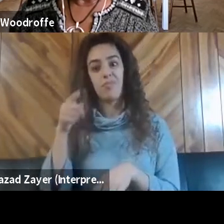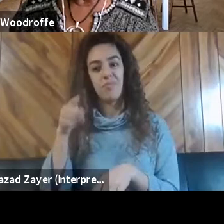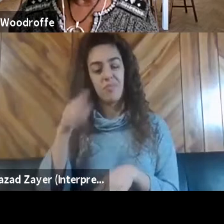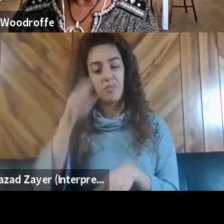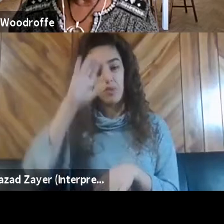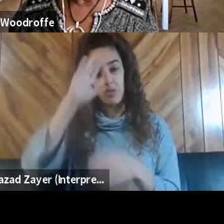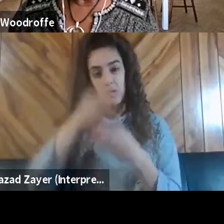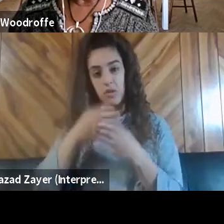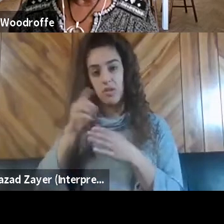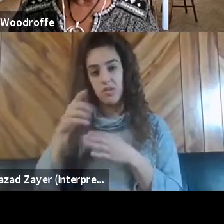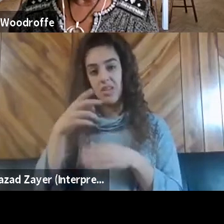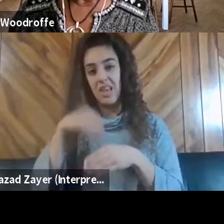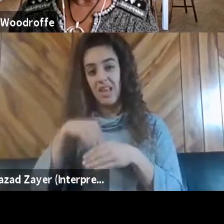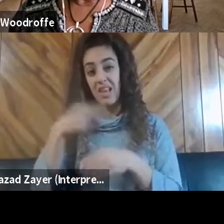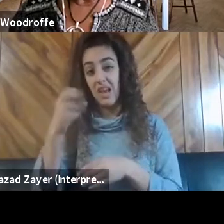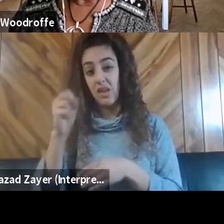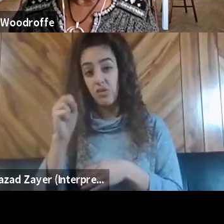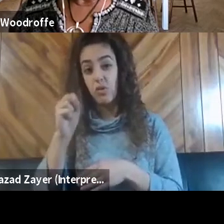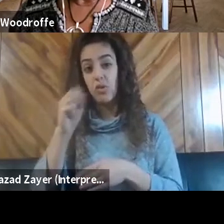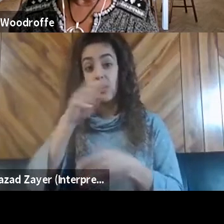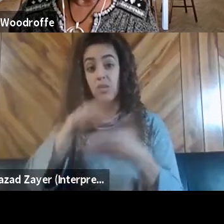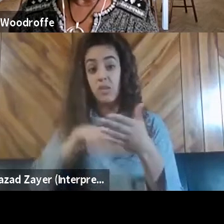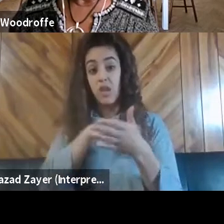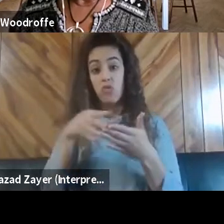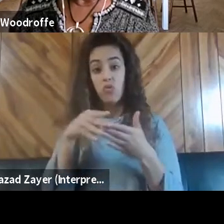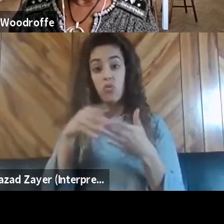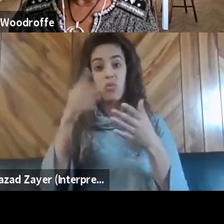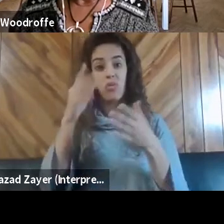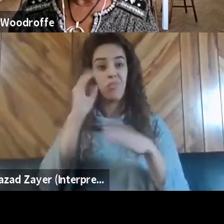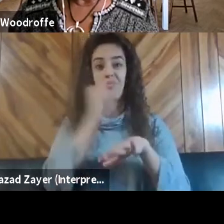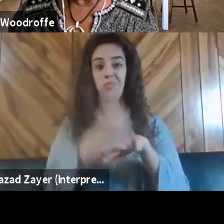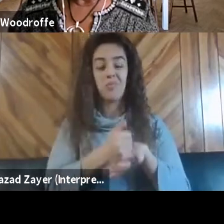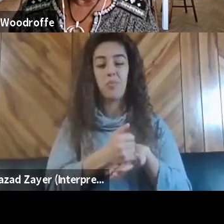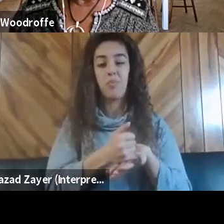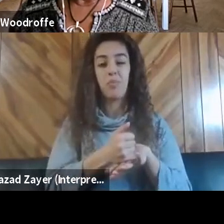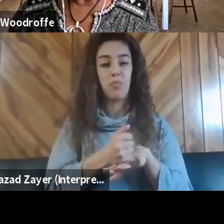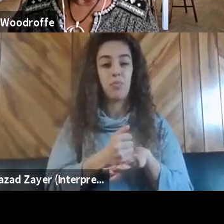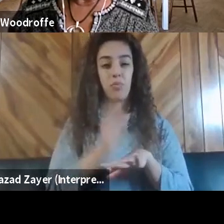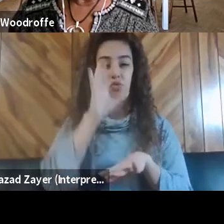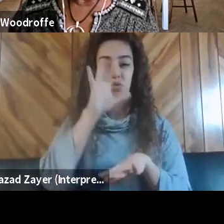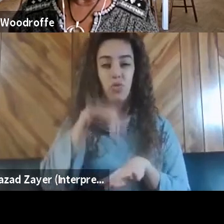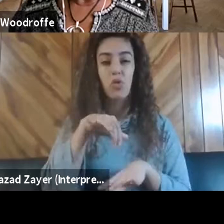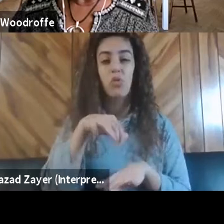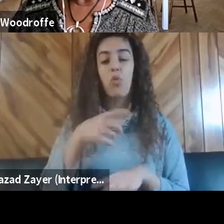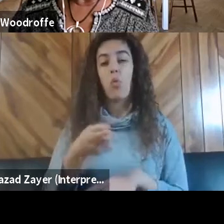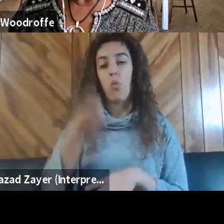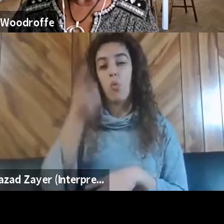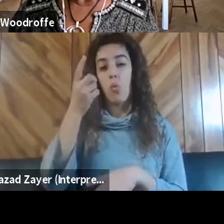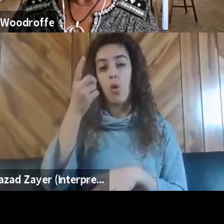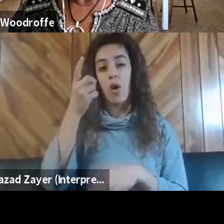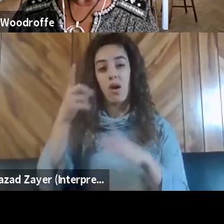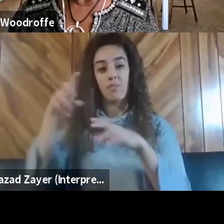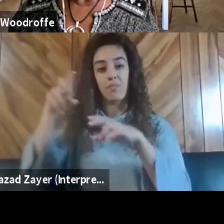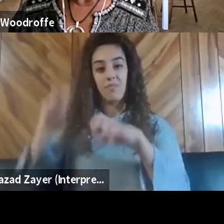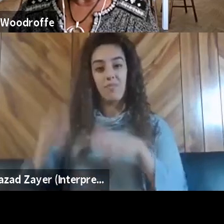of his therapies had to happen during his lunch period. Okay, now you're going, you know, he's there from, you know, eight